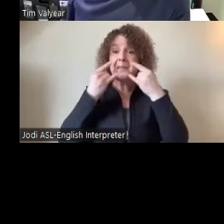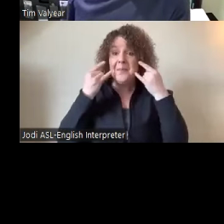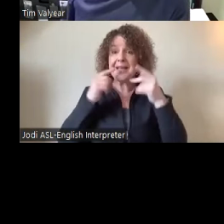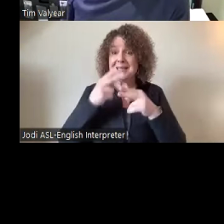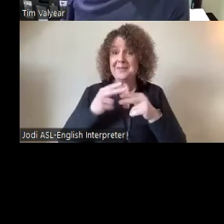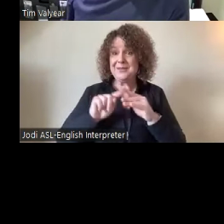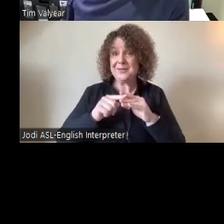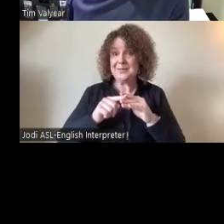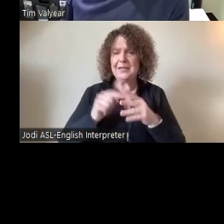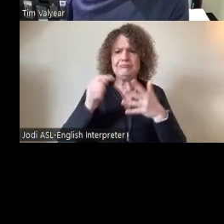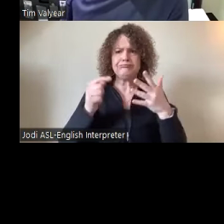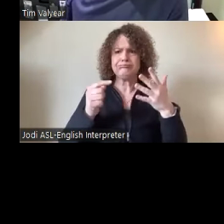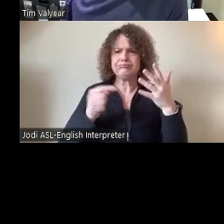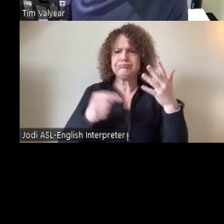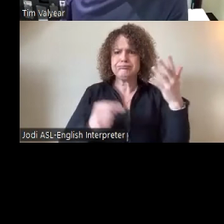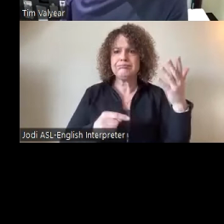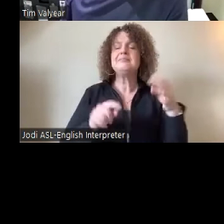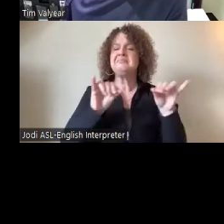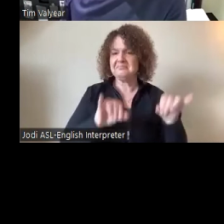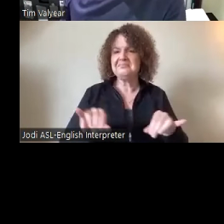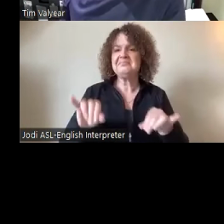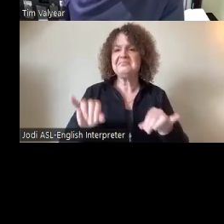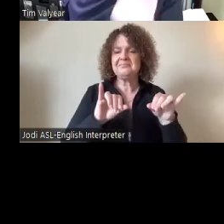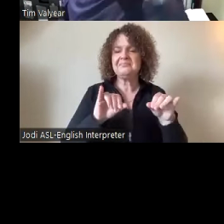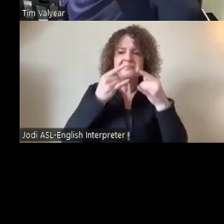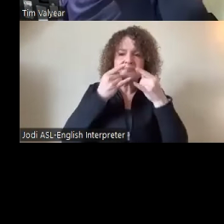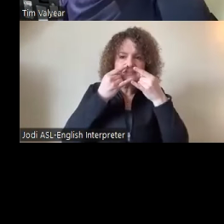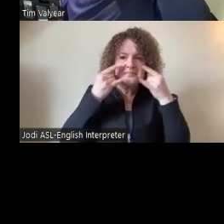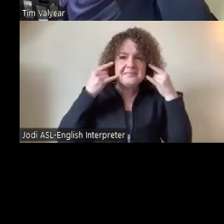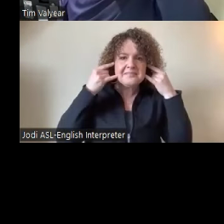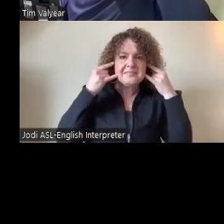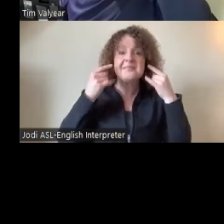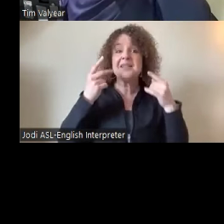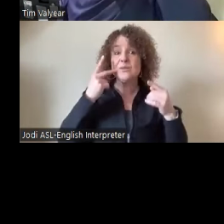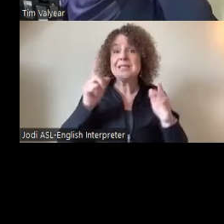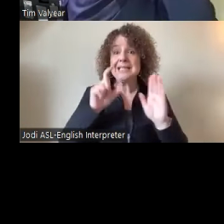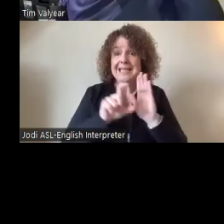features are great, but we don 't have them everywhere. There are different types of masks I talked about at the